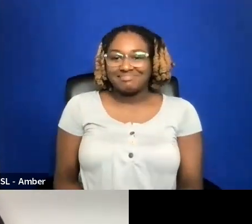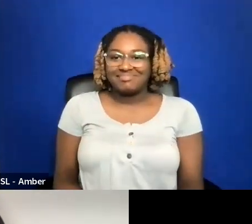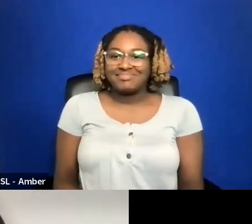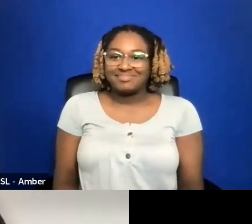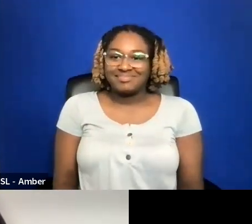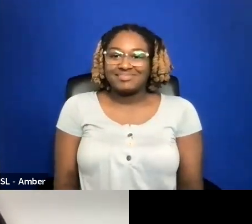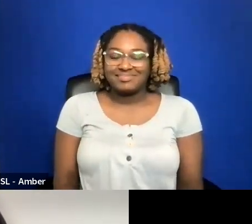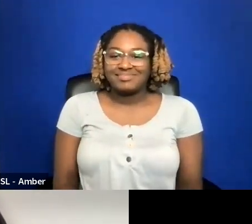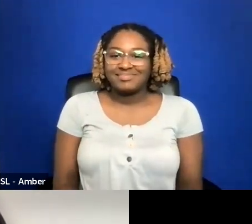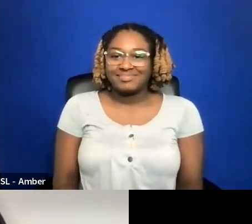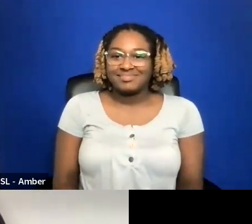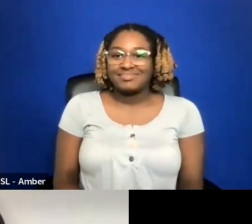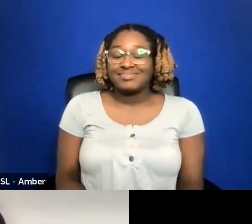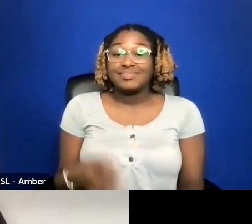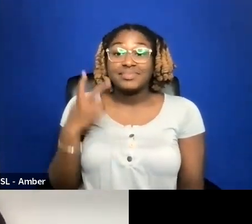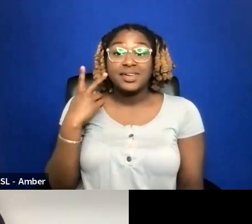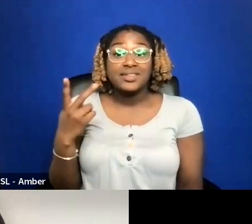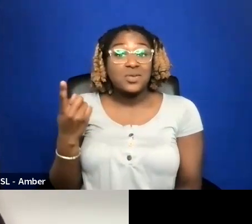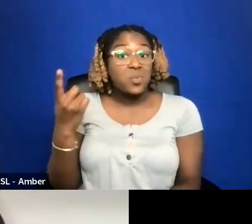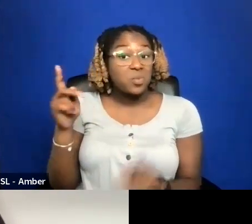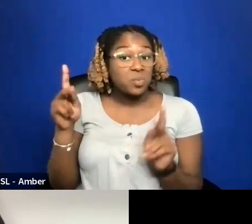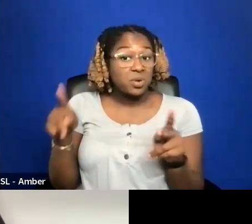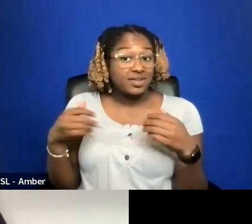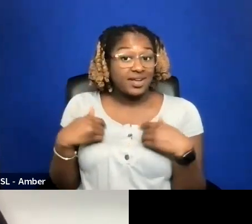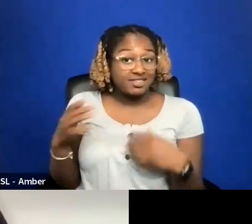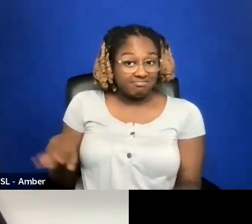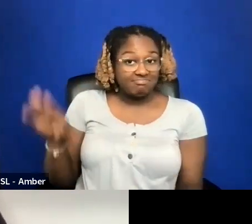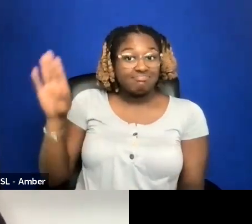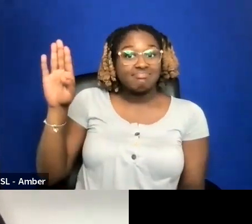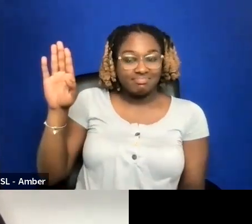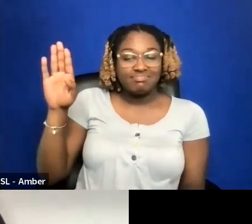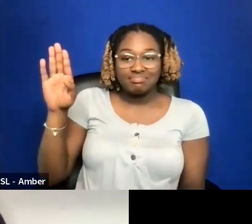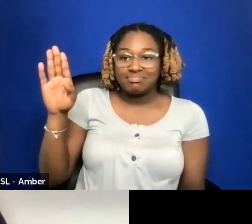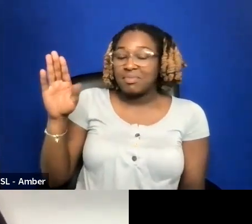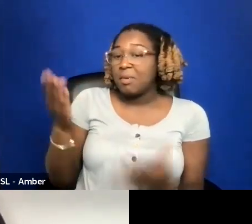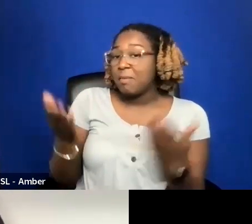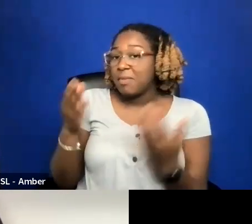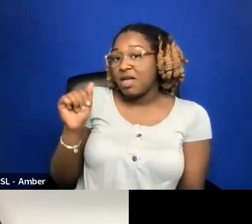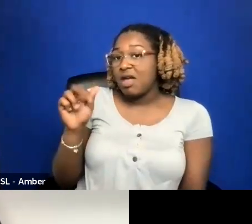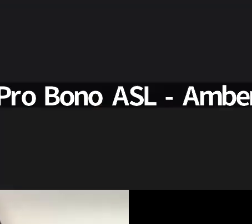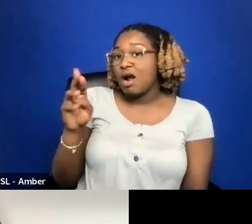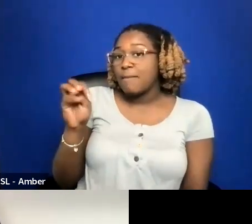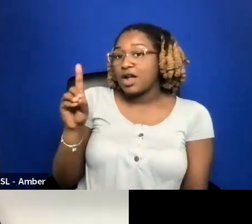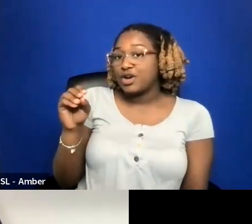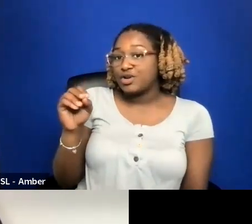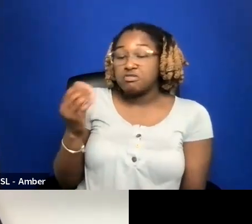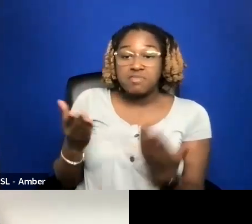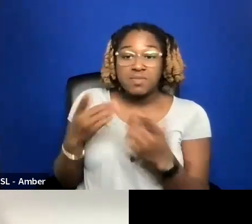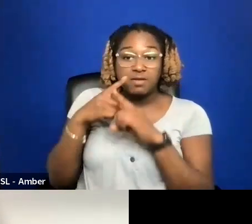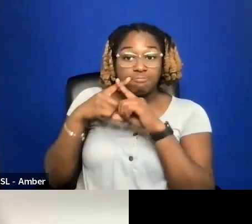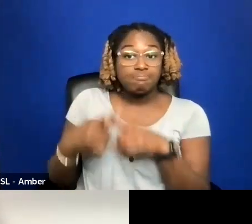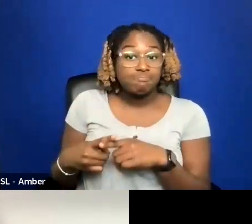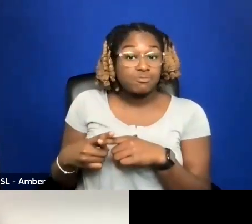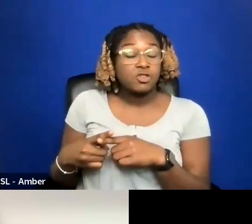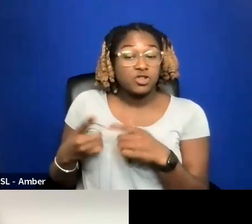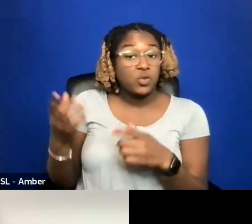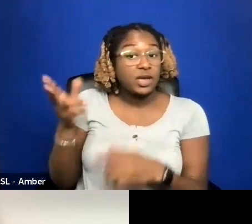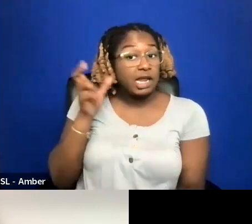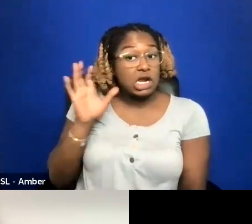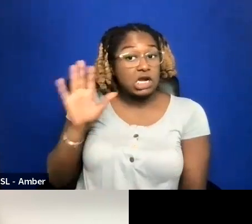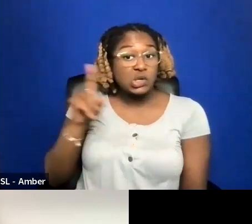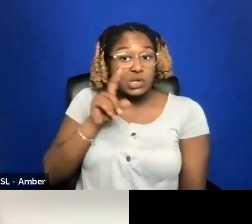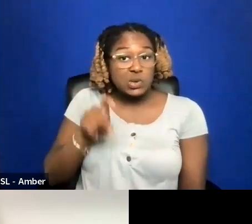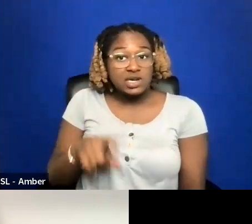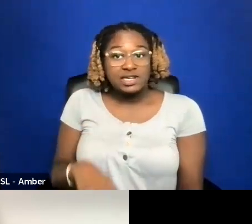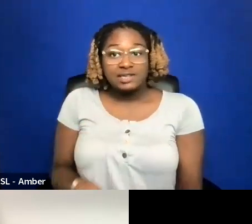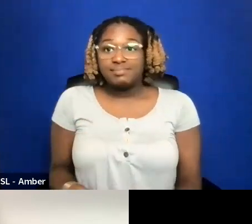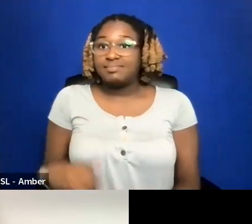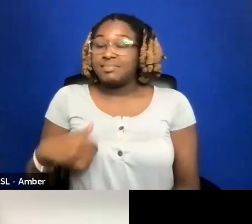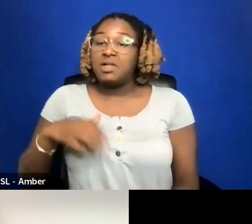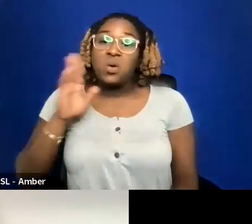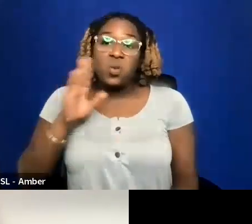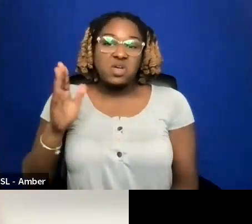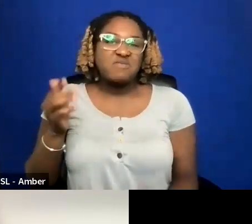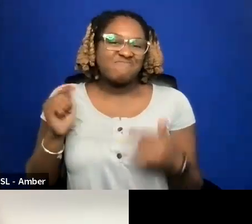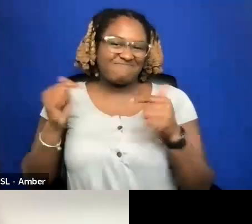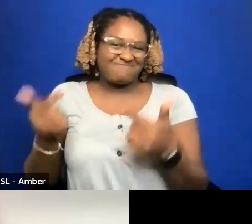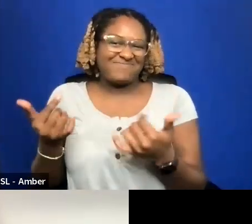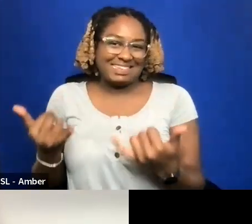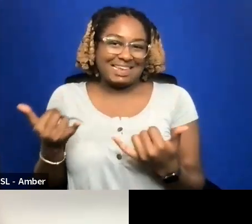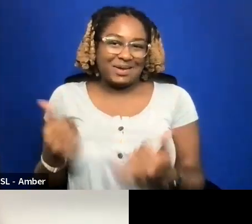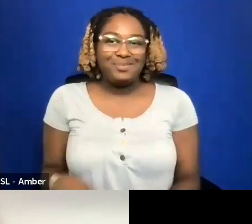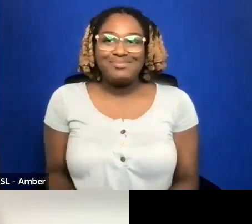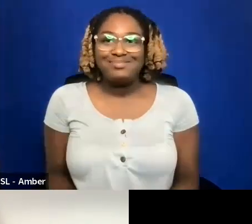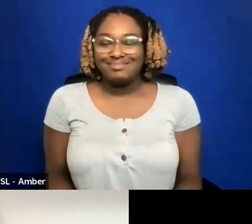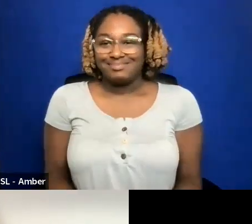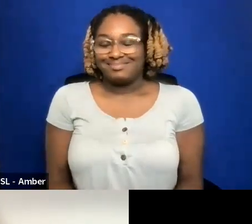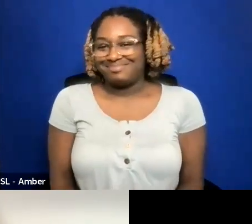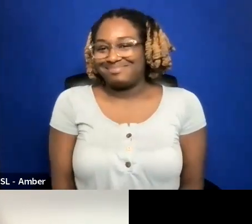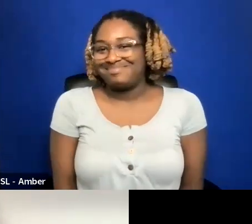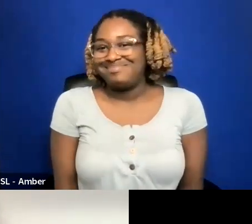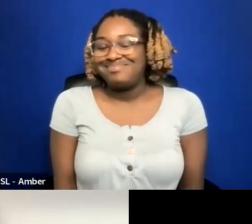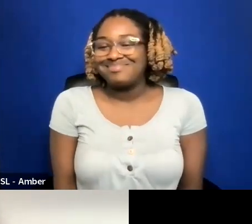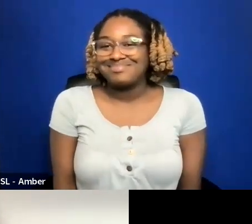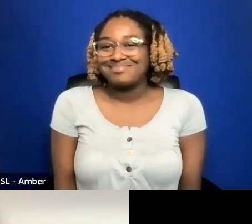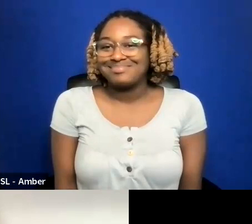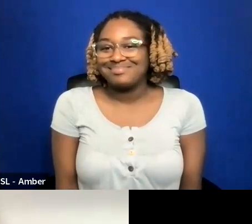I SEE THE WE HAVE A HAND RAISED.